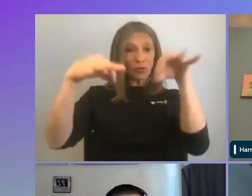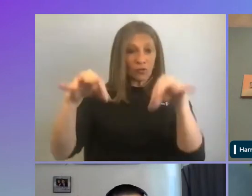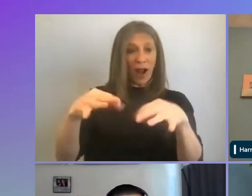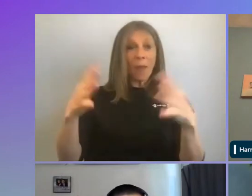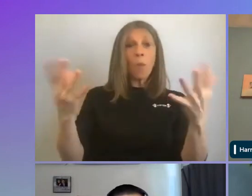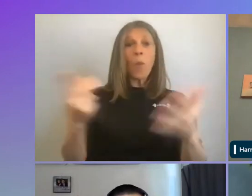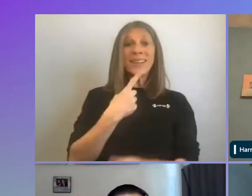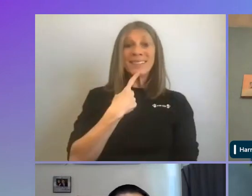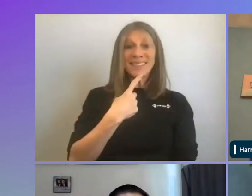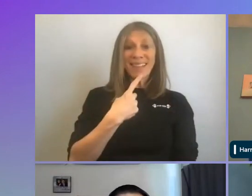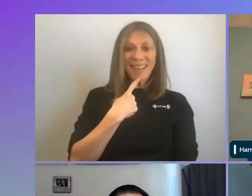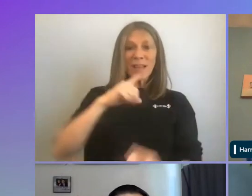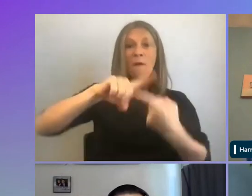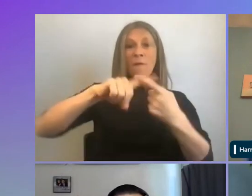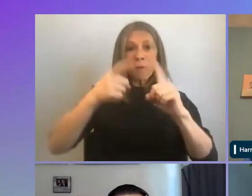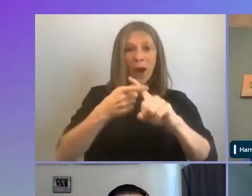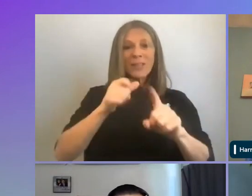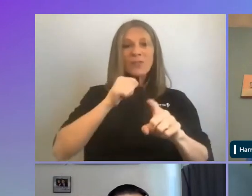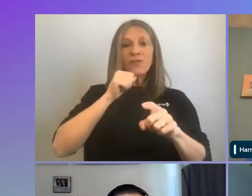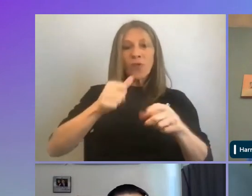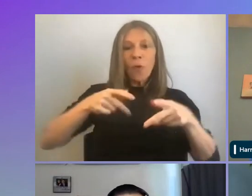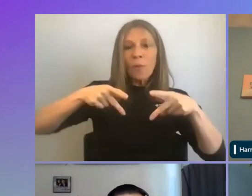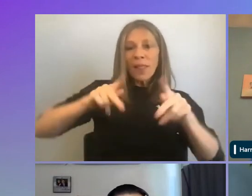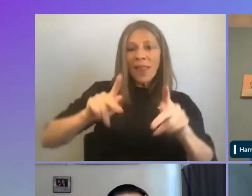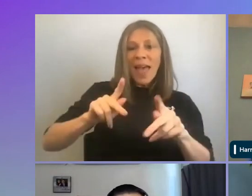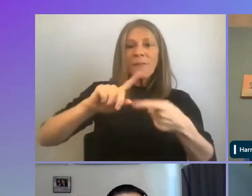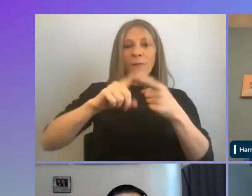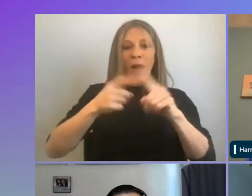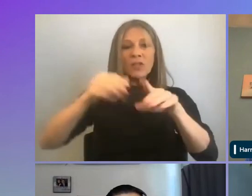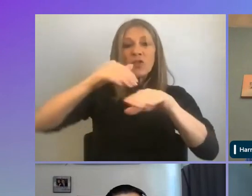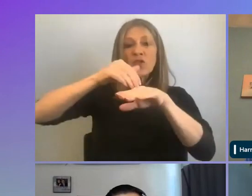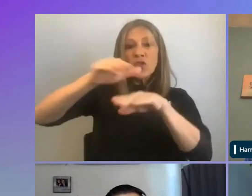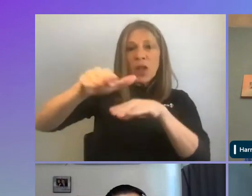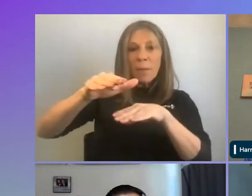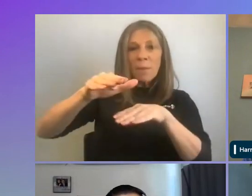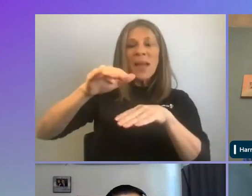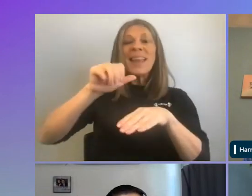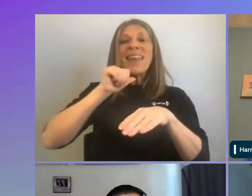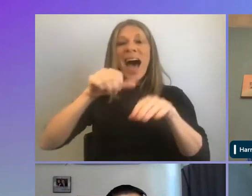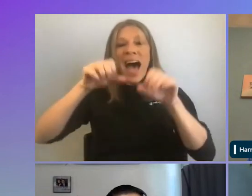uh, friends, don't let friends ship in accessible code. Um,